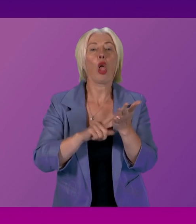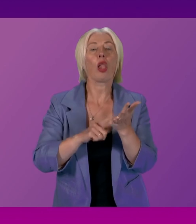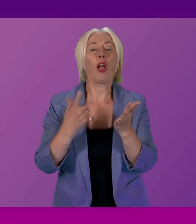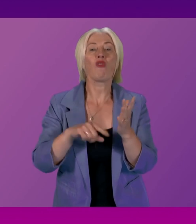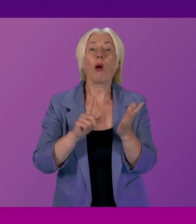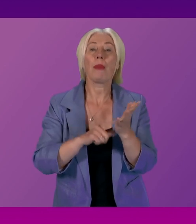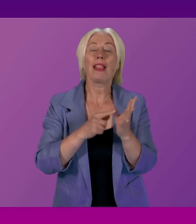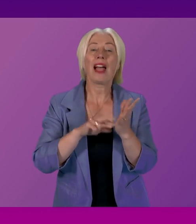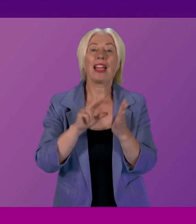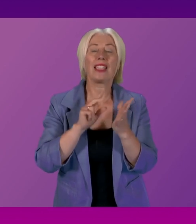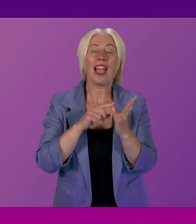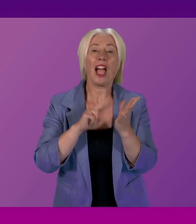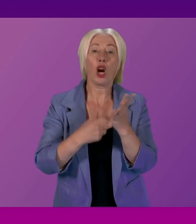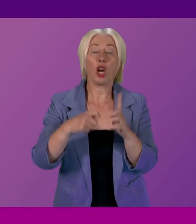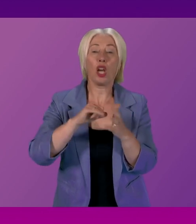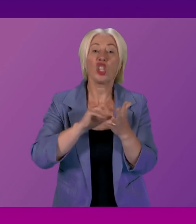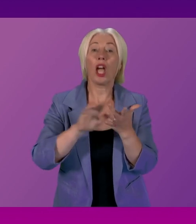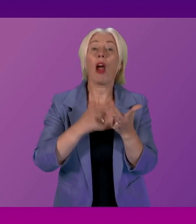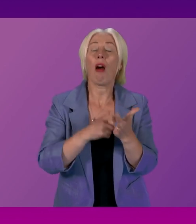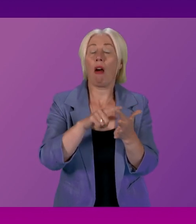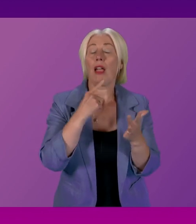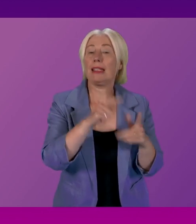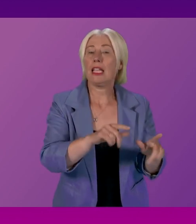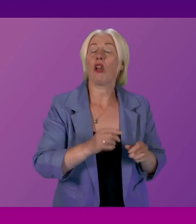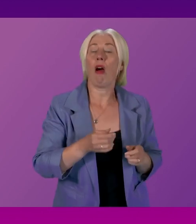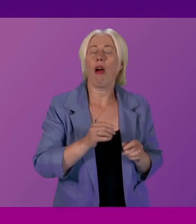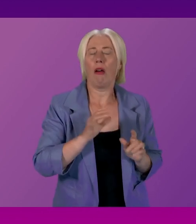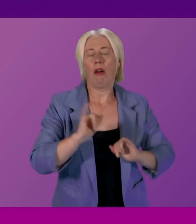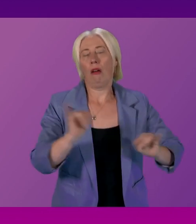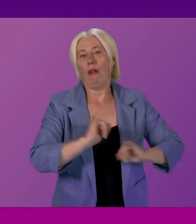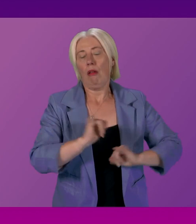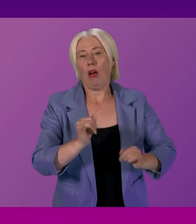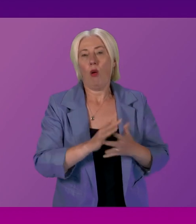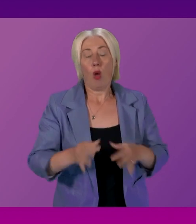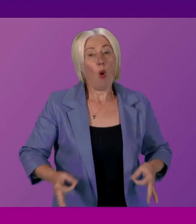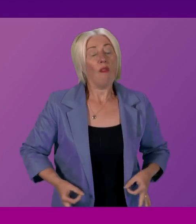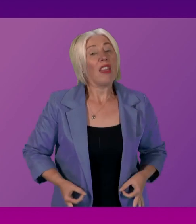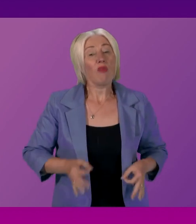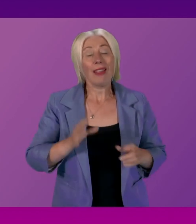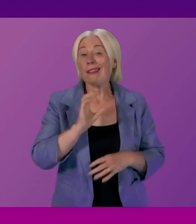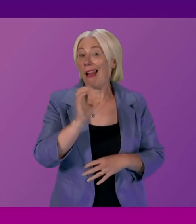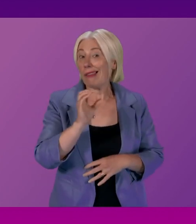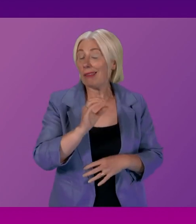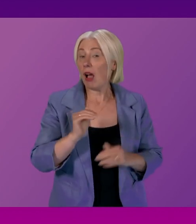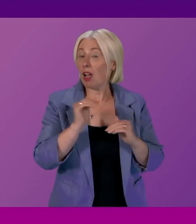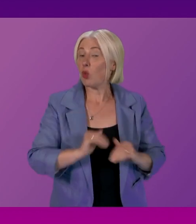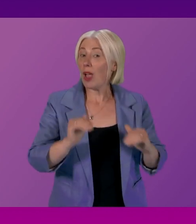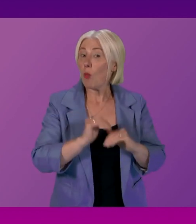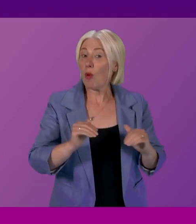she was diagnosed with ovarian cancer. She faced a three-month wait for national health service treatment in Scotland.